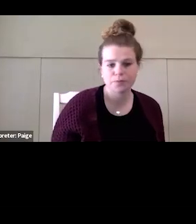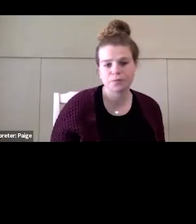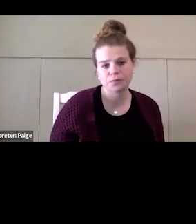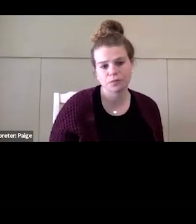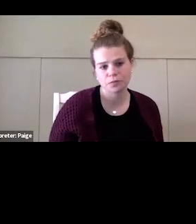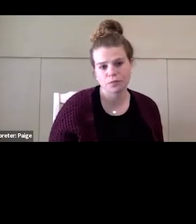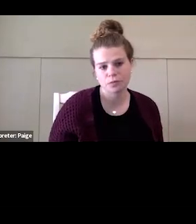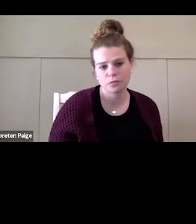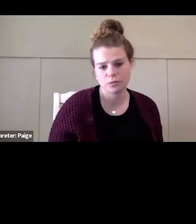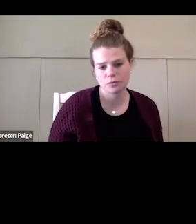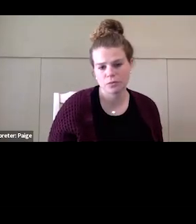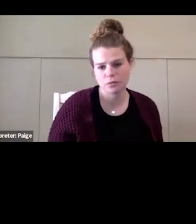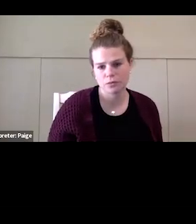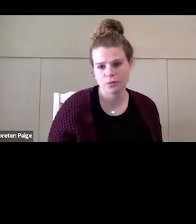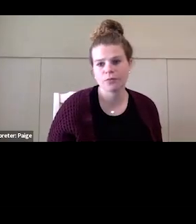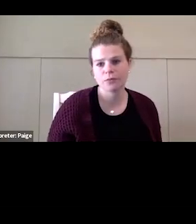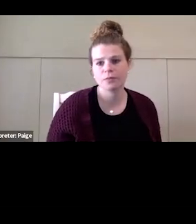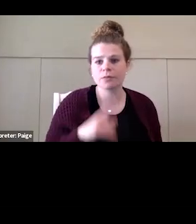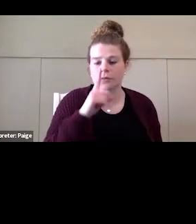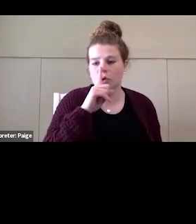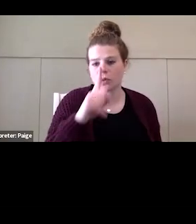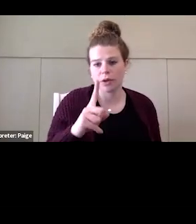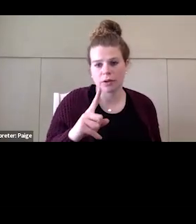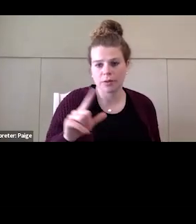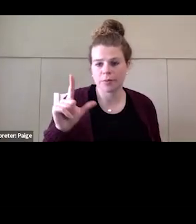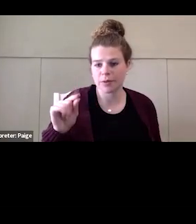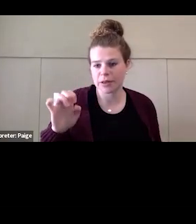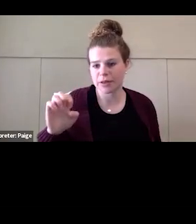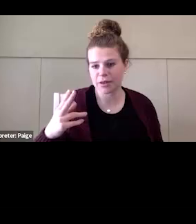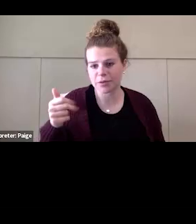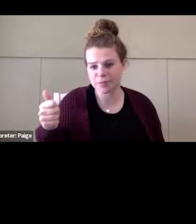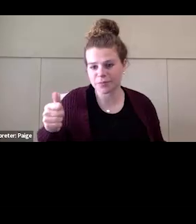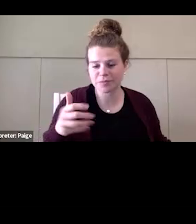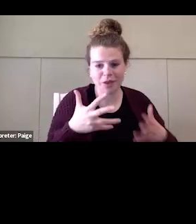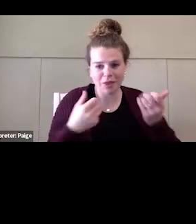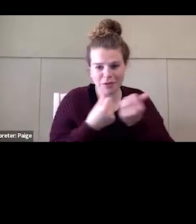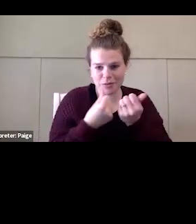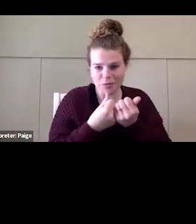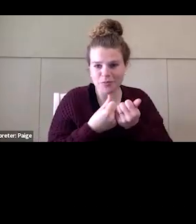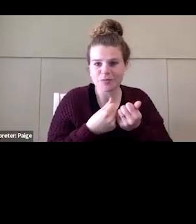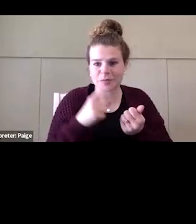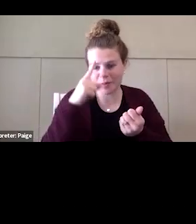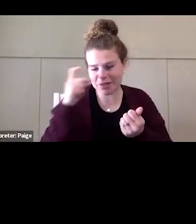who has been a tremendous support throughout this process since they had done this before us. We've been connecting